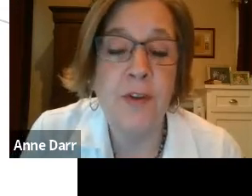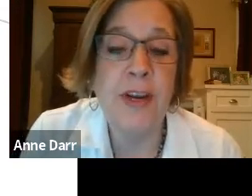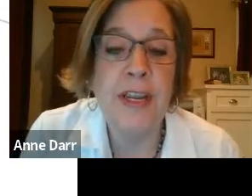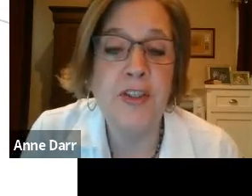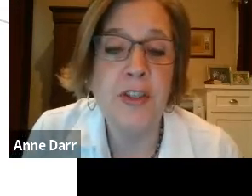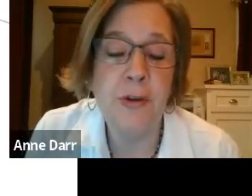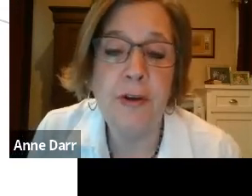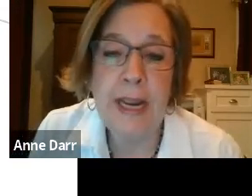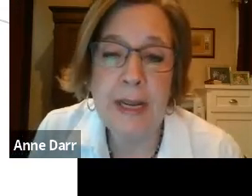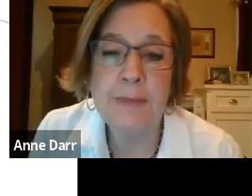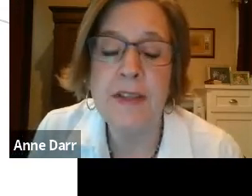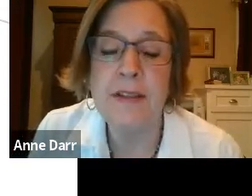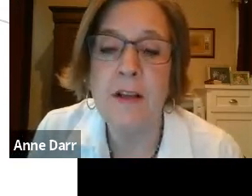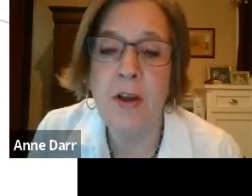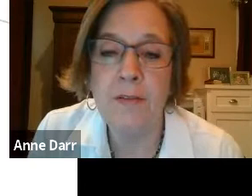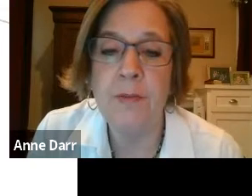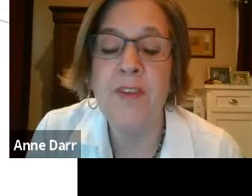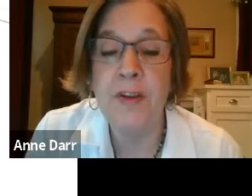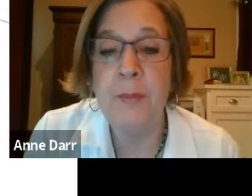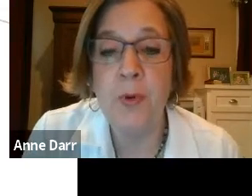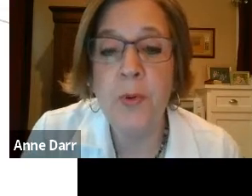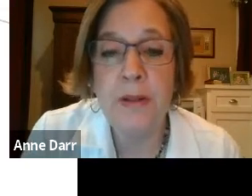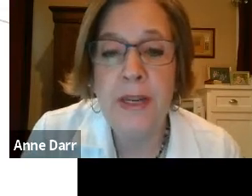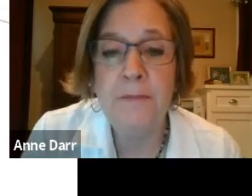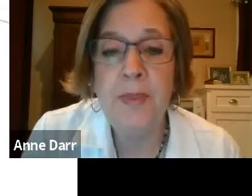for their kids to go to camps that a lot of them filled up real quickly.